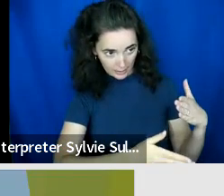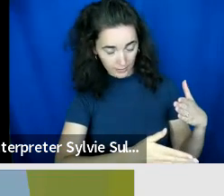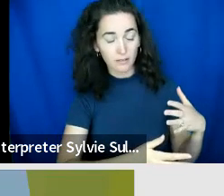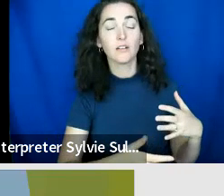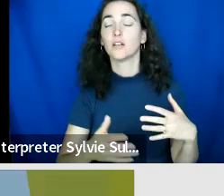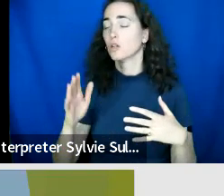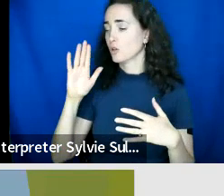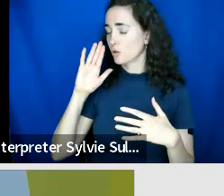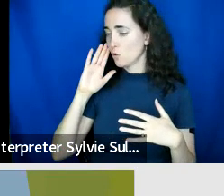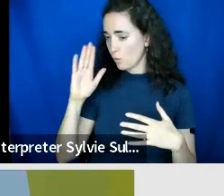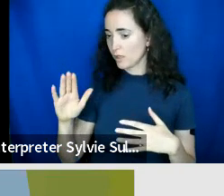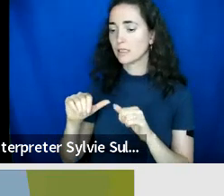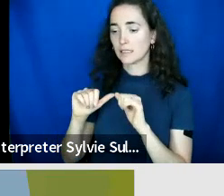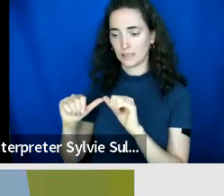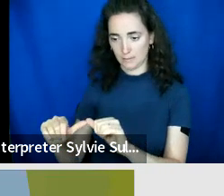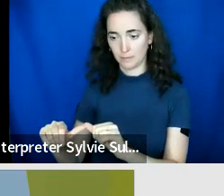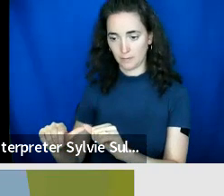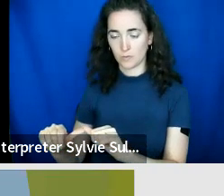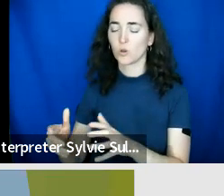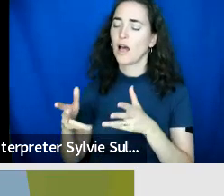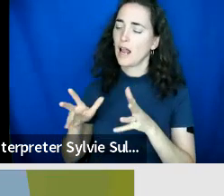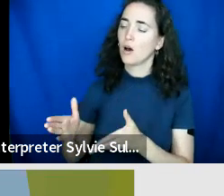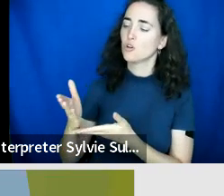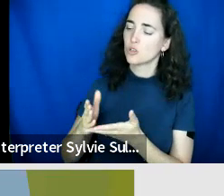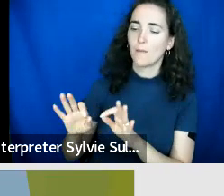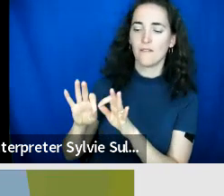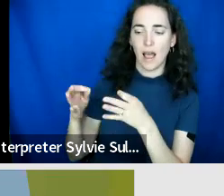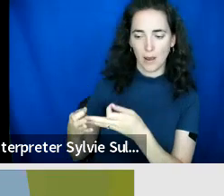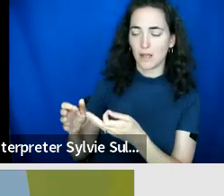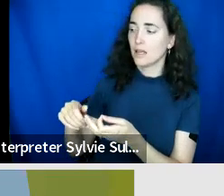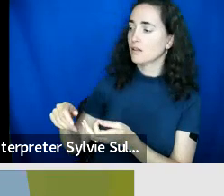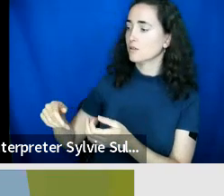That does have some allowance for family members to be paid.